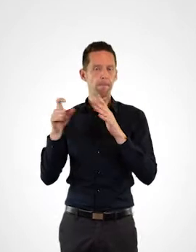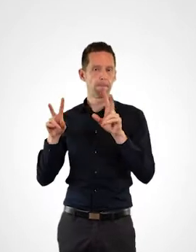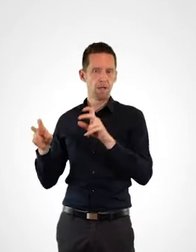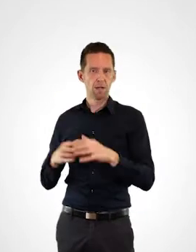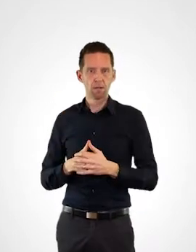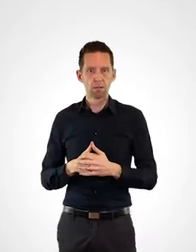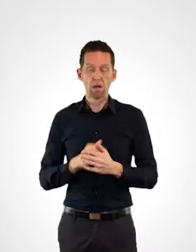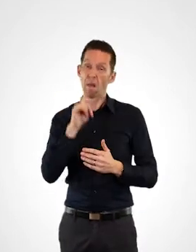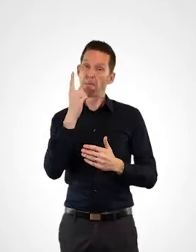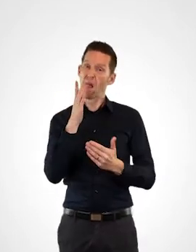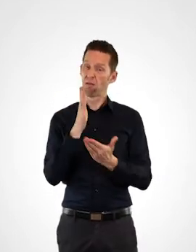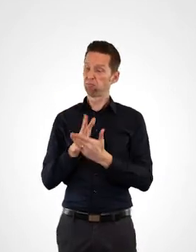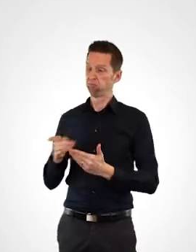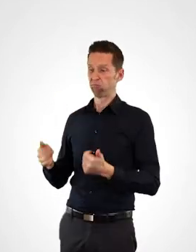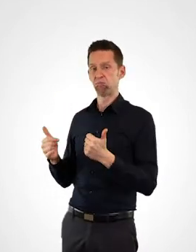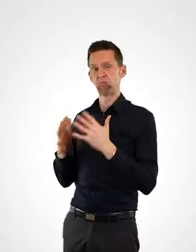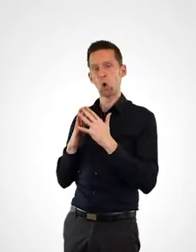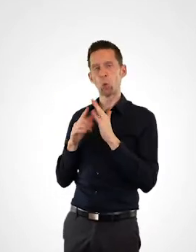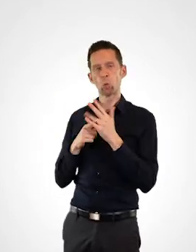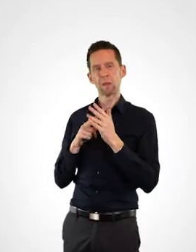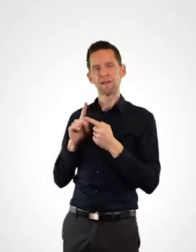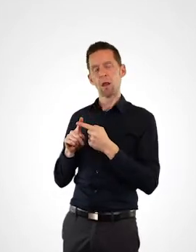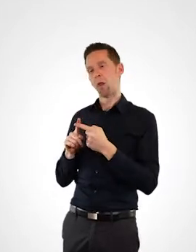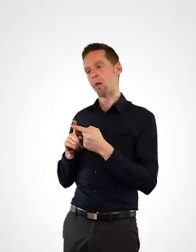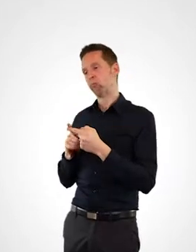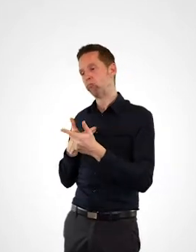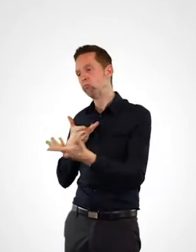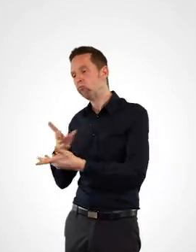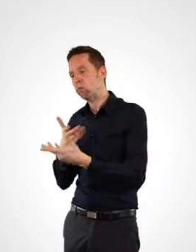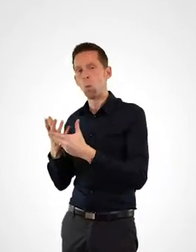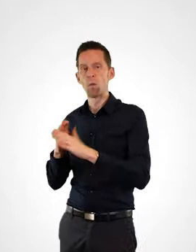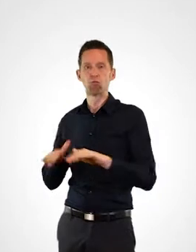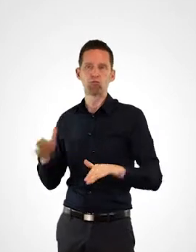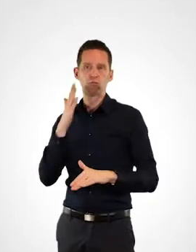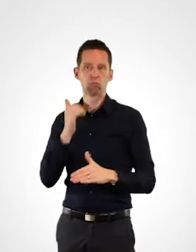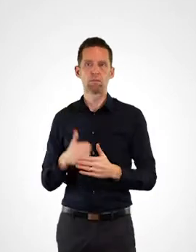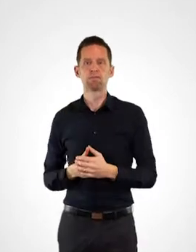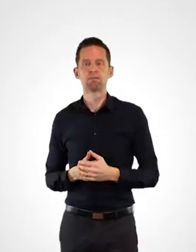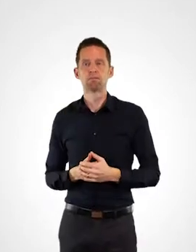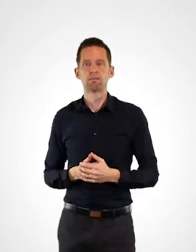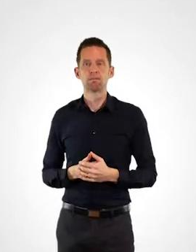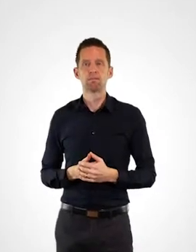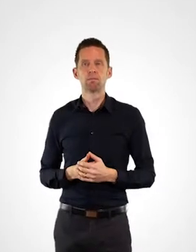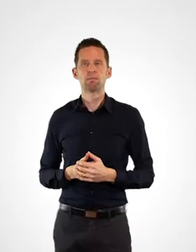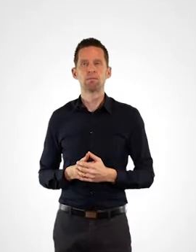and it is valuable to still engage in conversation with children.